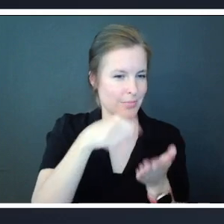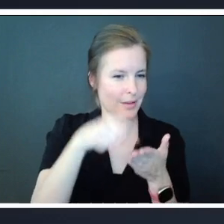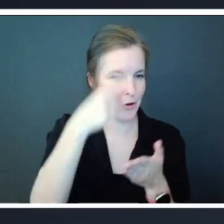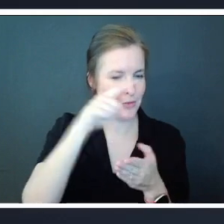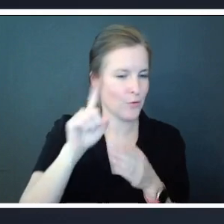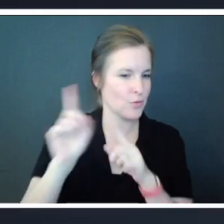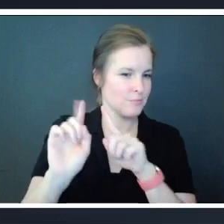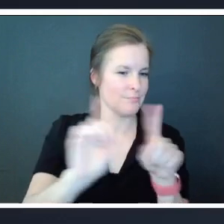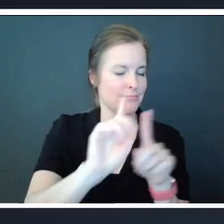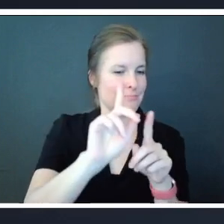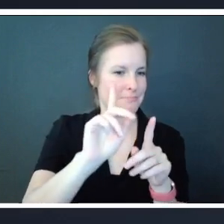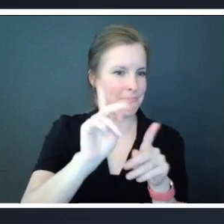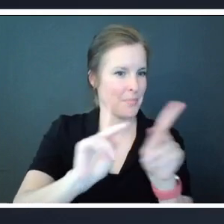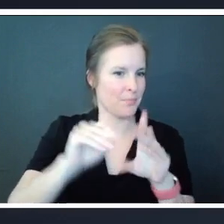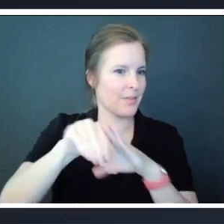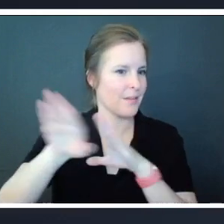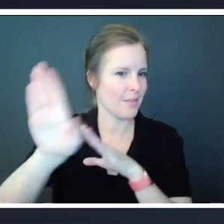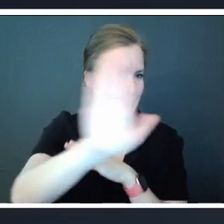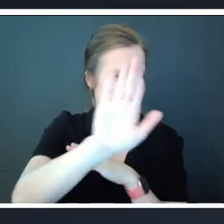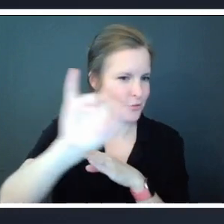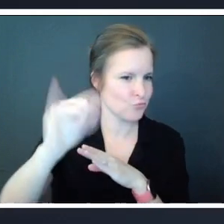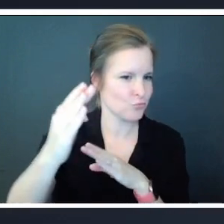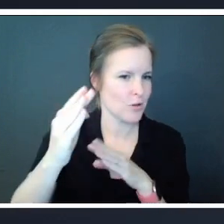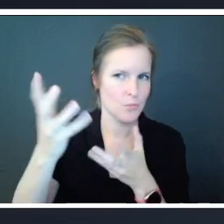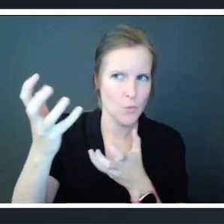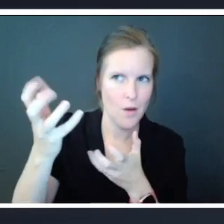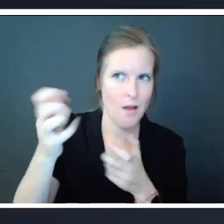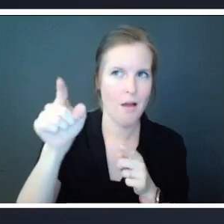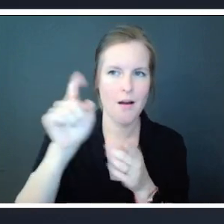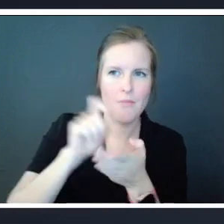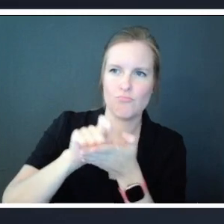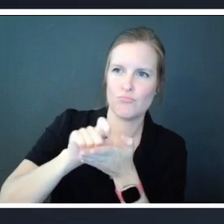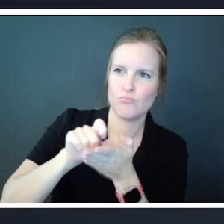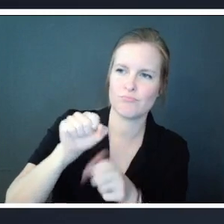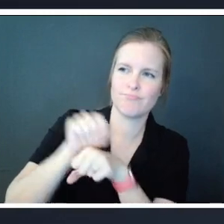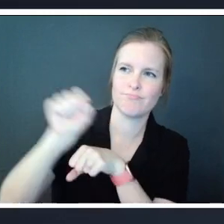and then you can also add an experiment or activity that practices the skills of this